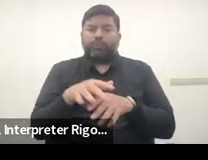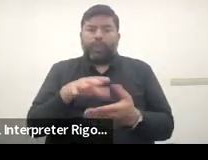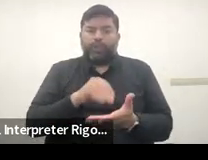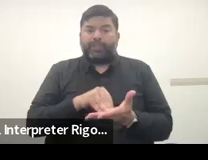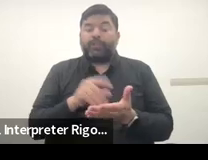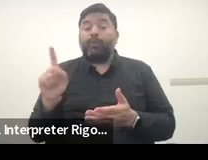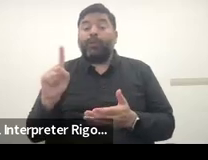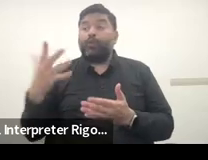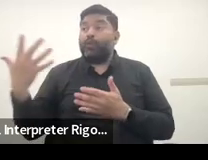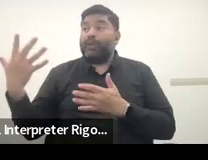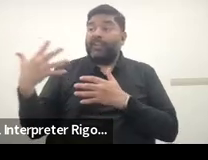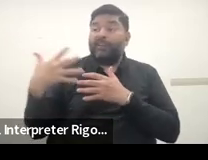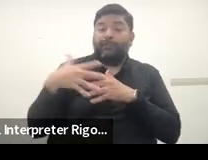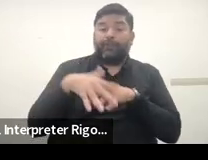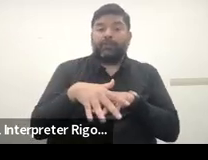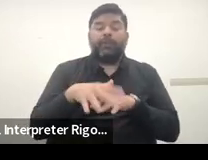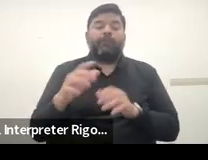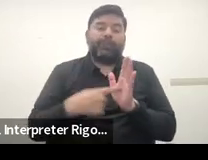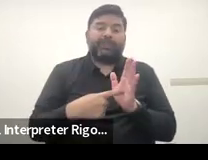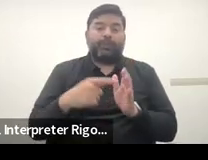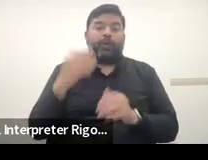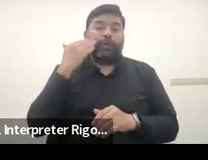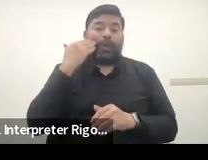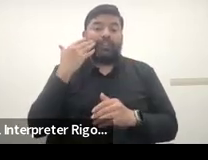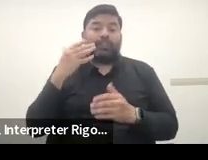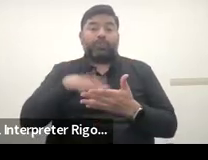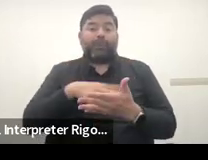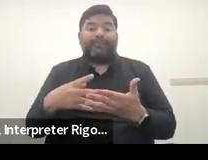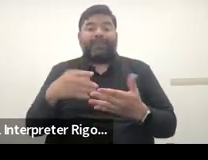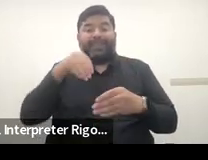knowledge of, for example, a knowledge graph into the parameters of a model in varying levels of